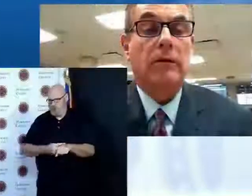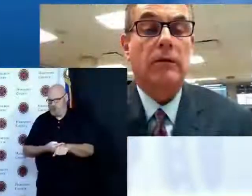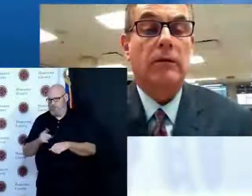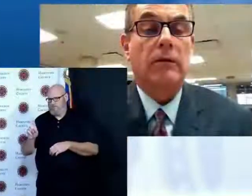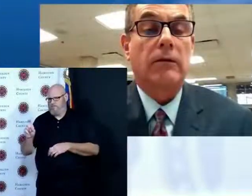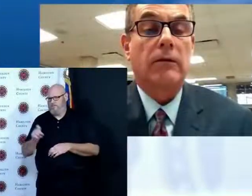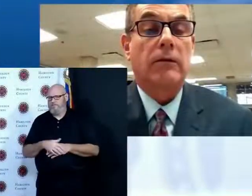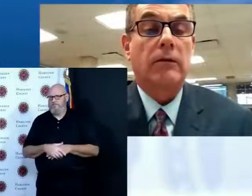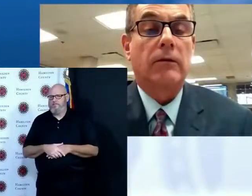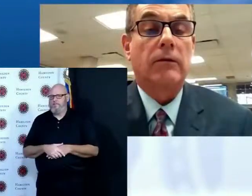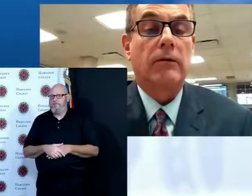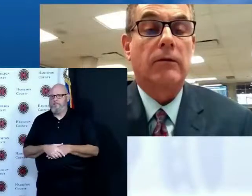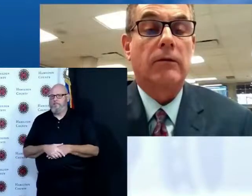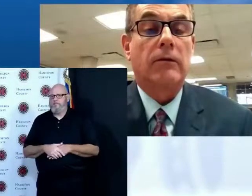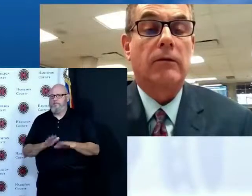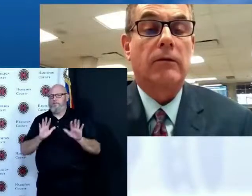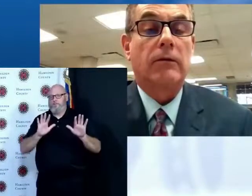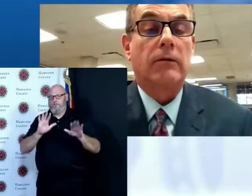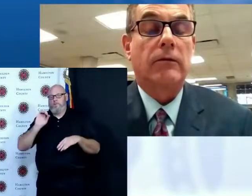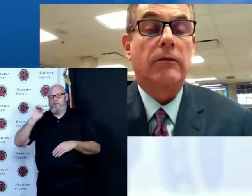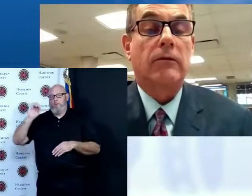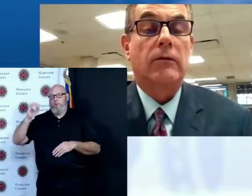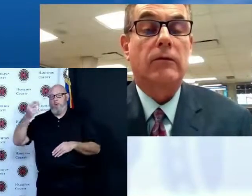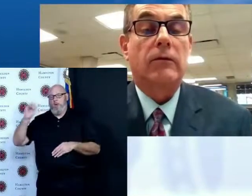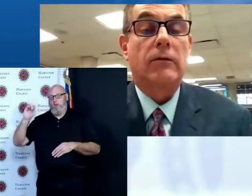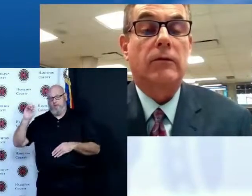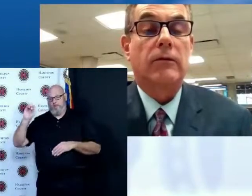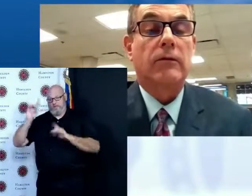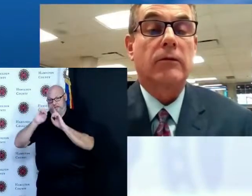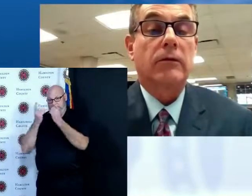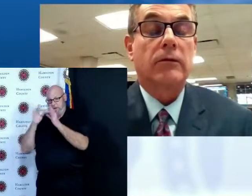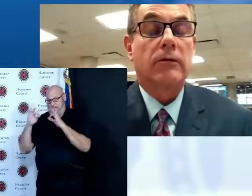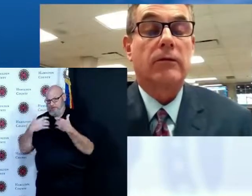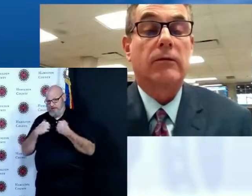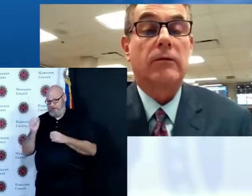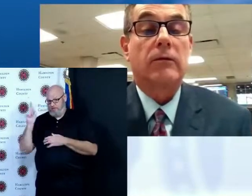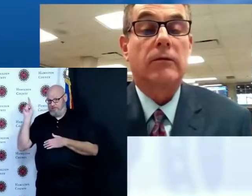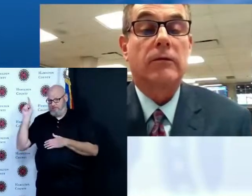on their website does have a list of all schools that will get vaccinated next week that list is